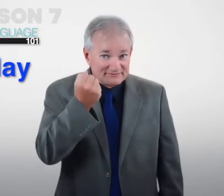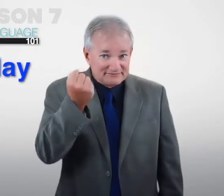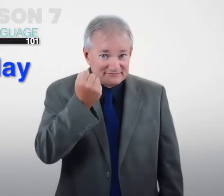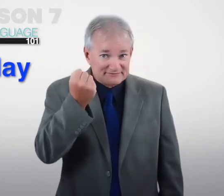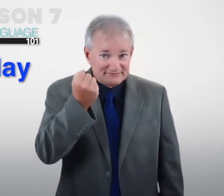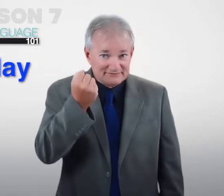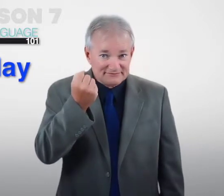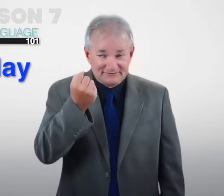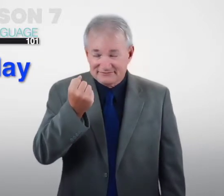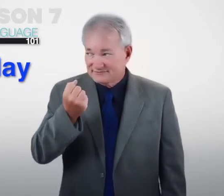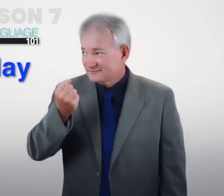Saturday.